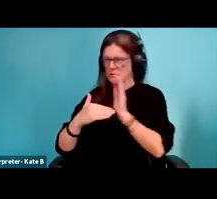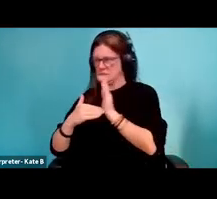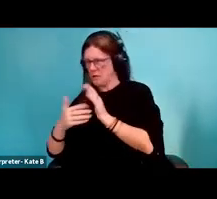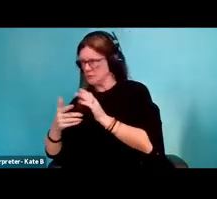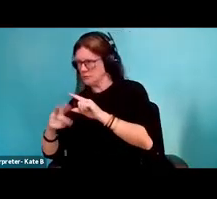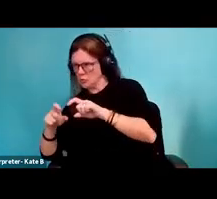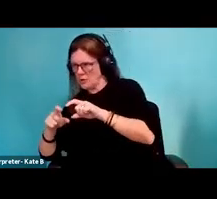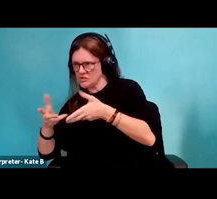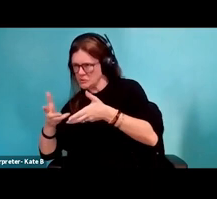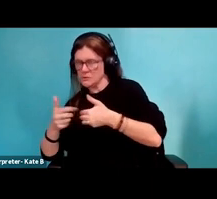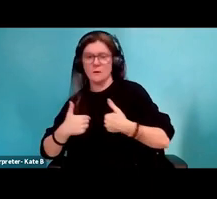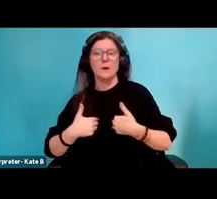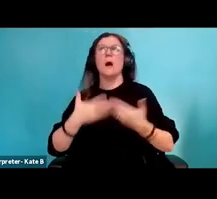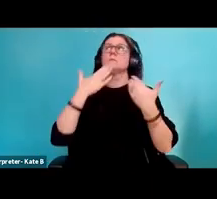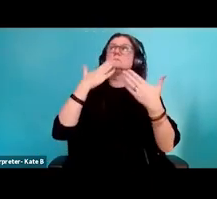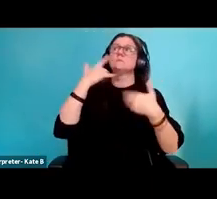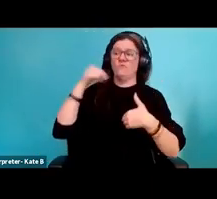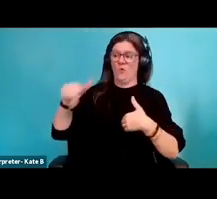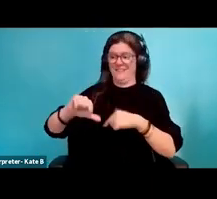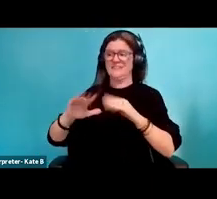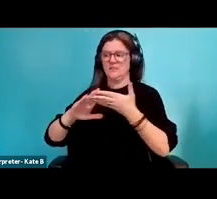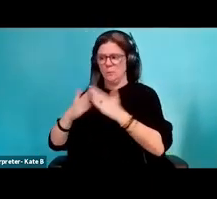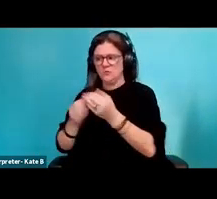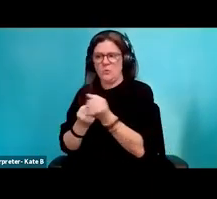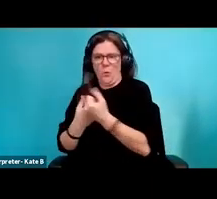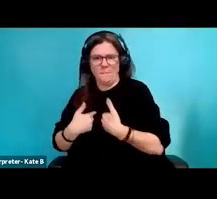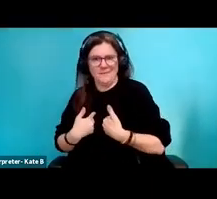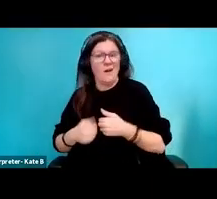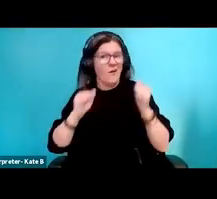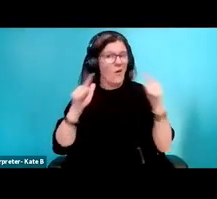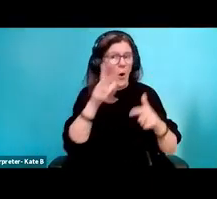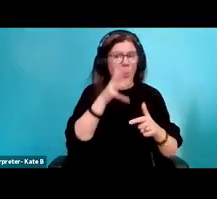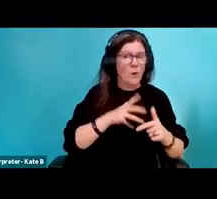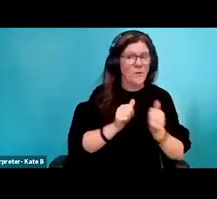I'm so grateful that I personally have this community, but not all disabled women do.